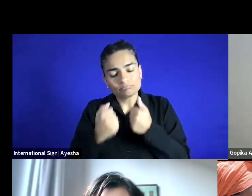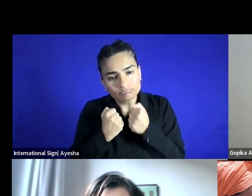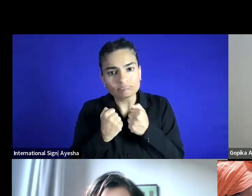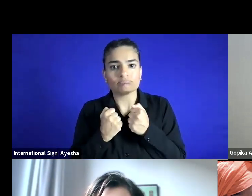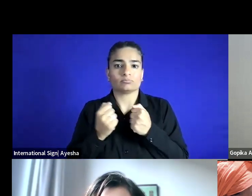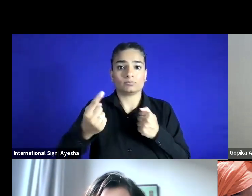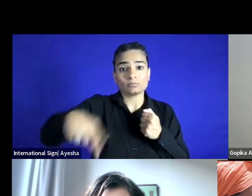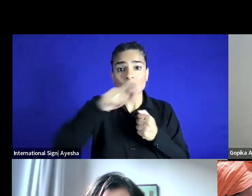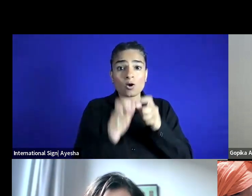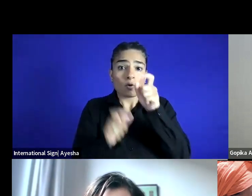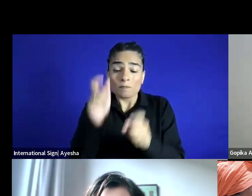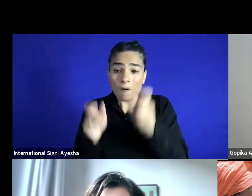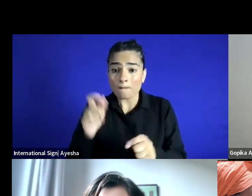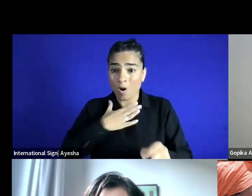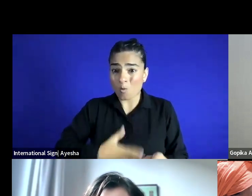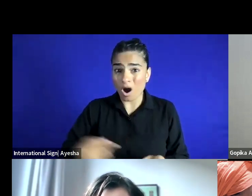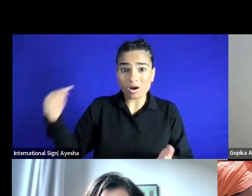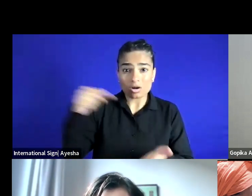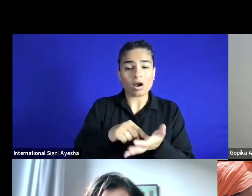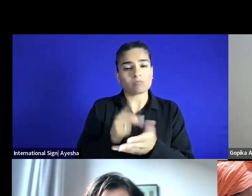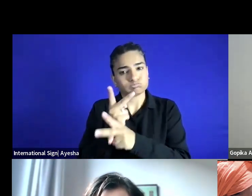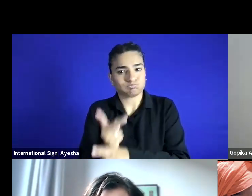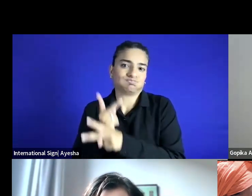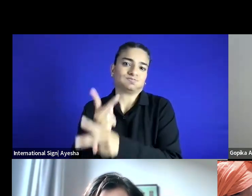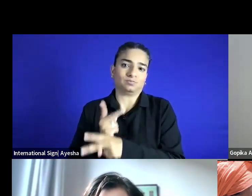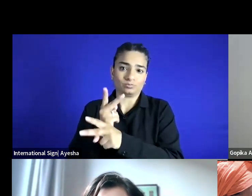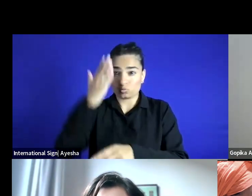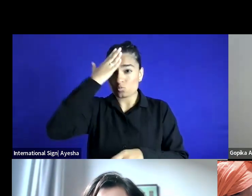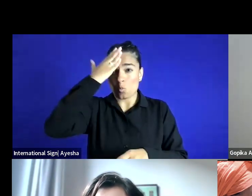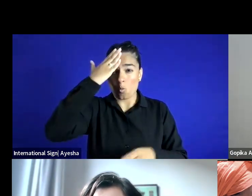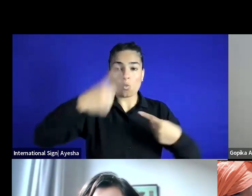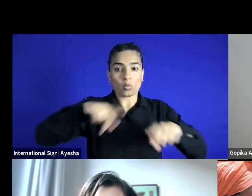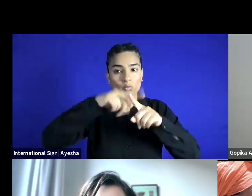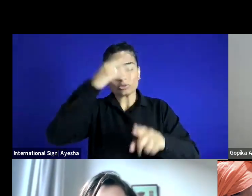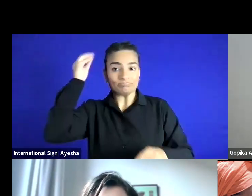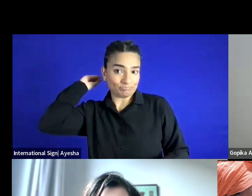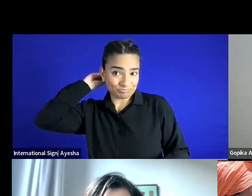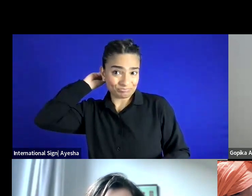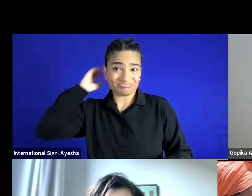also, you know, being mindful of the violence of war, the regimes of these, some of those challenges